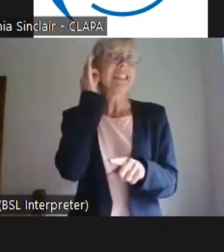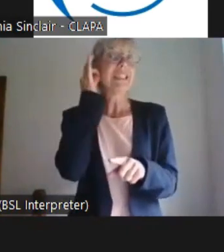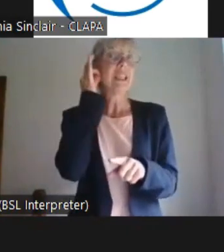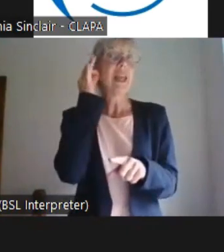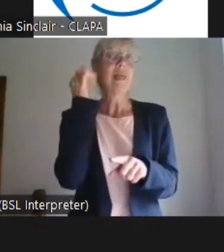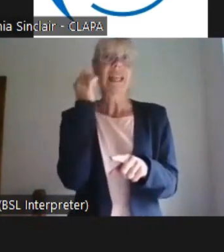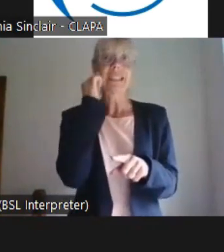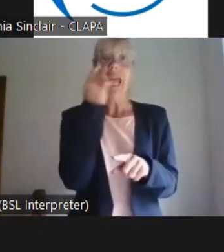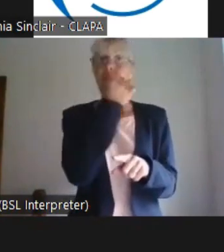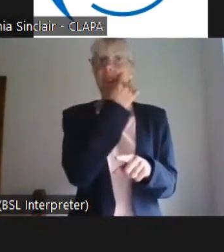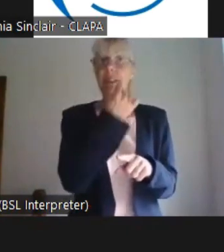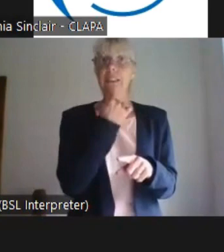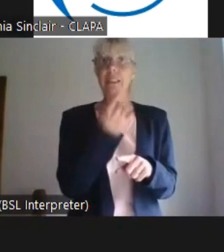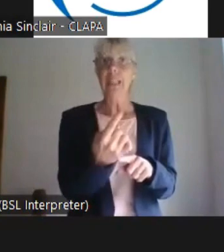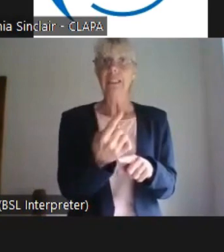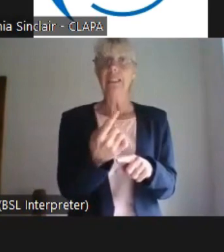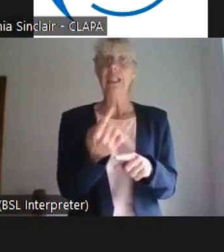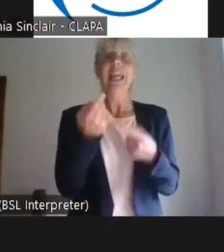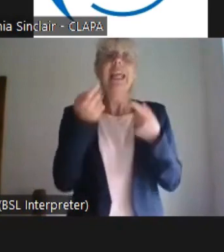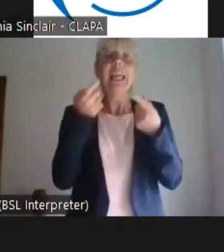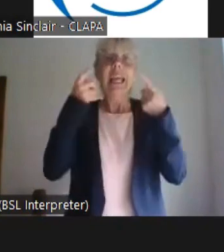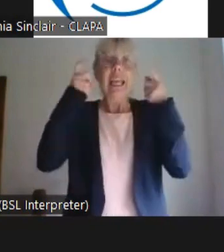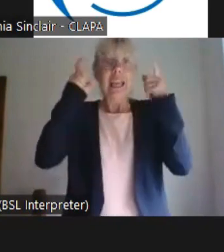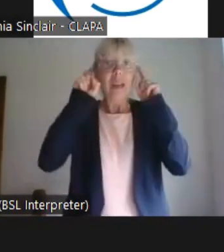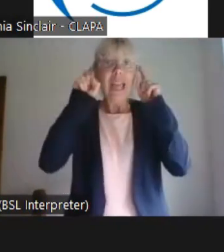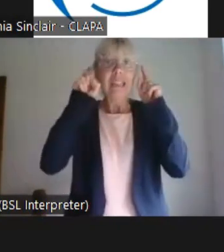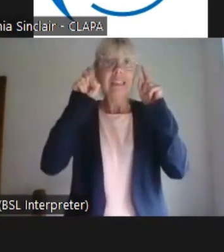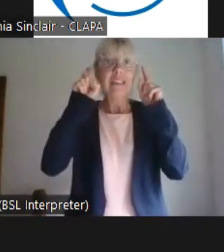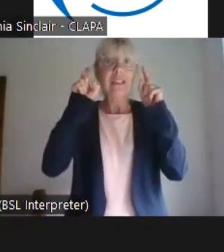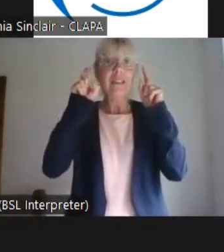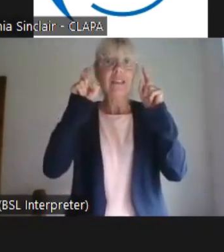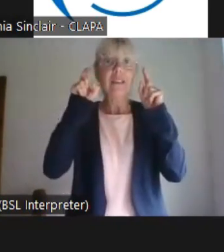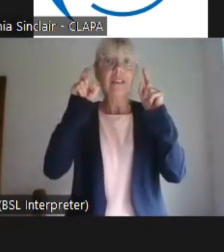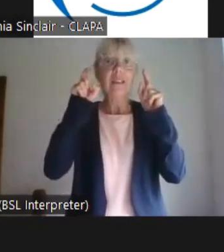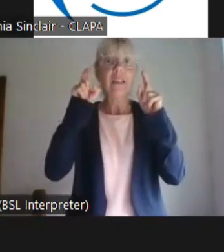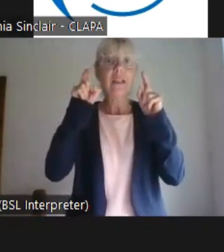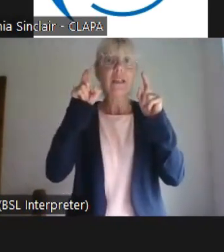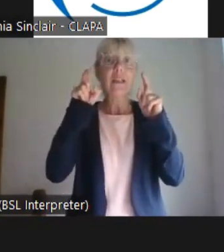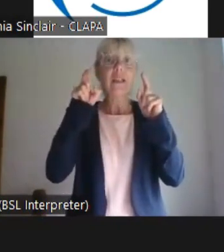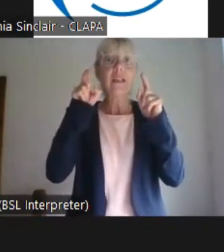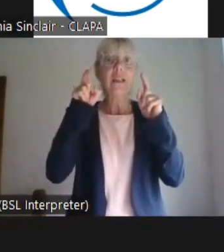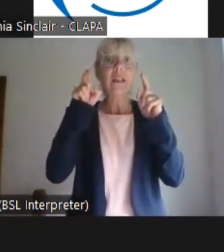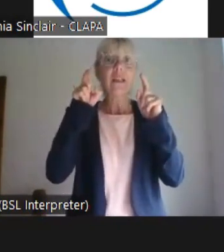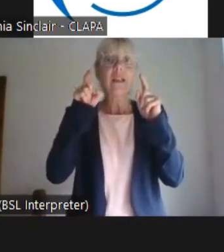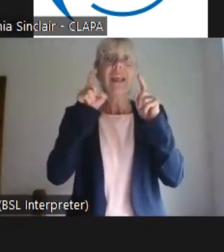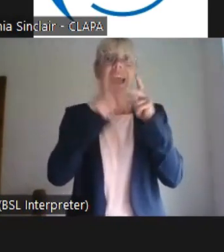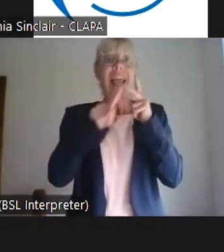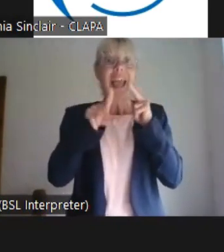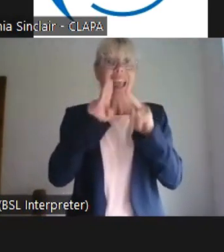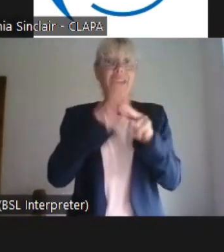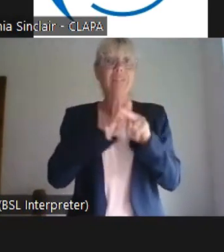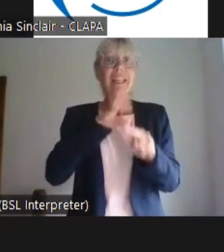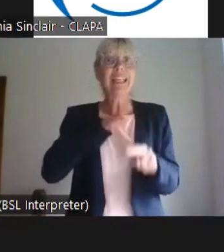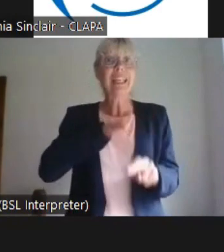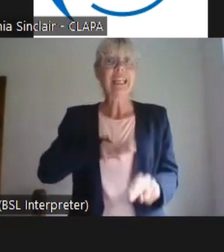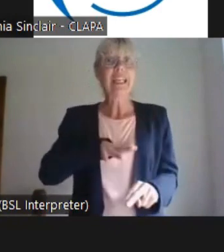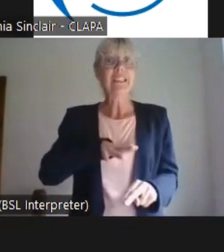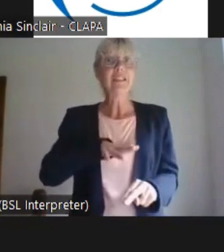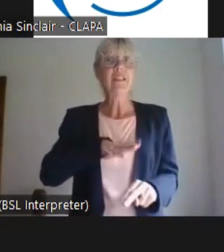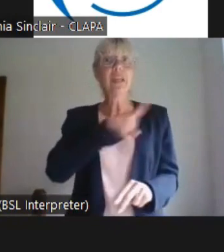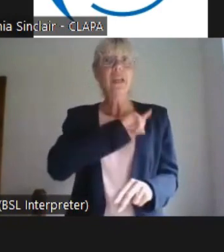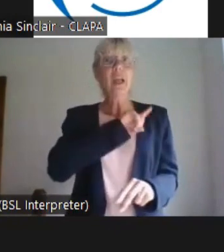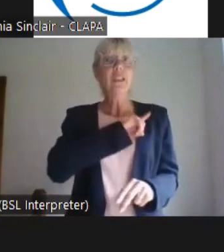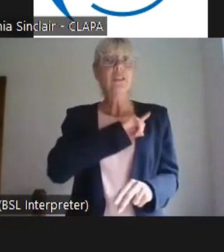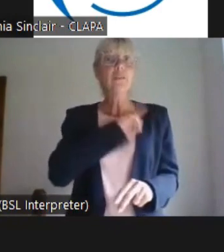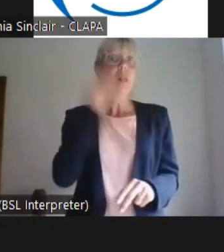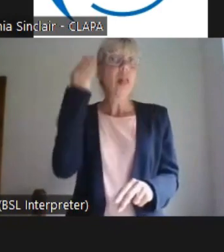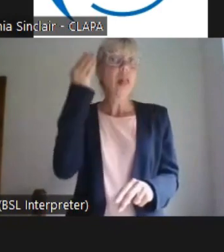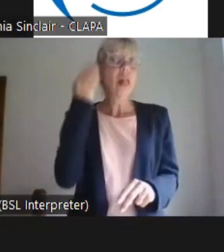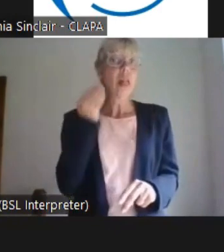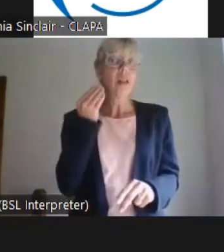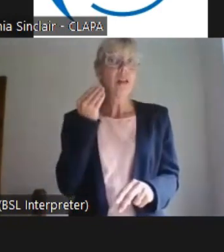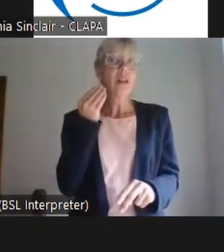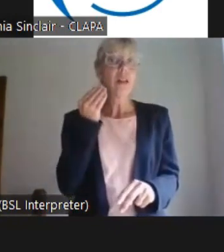that hearing aids if needed if there is a um a hearing issue is the first line to start with